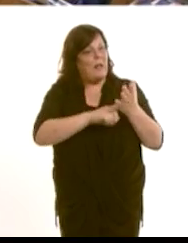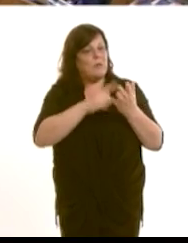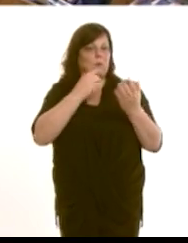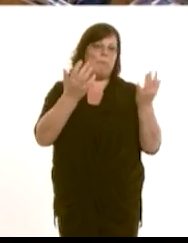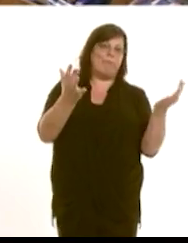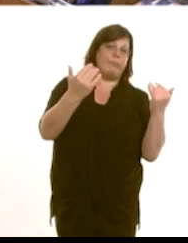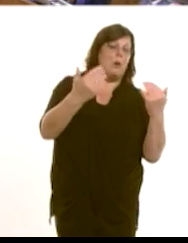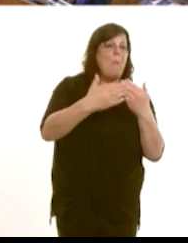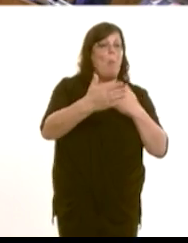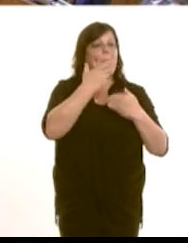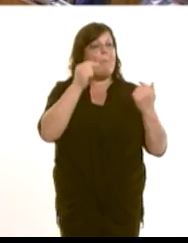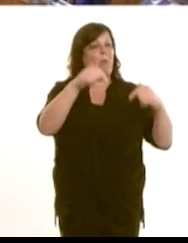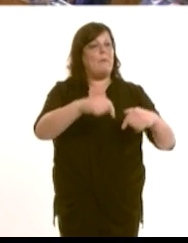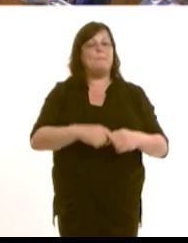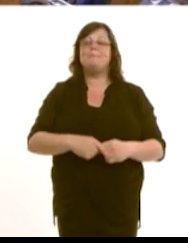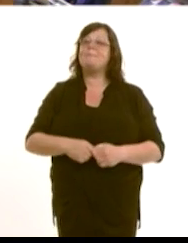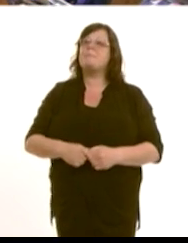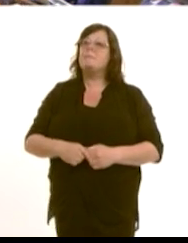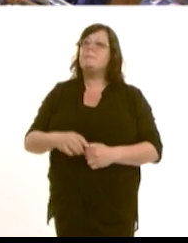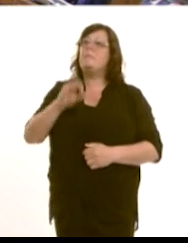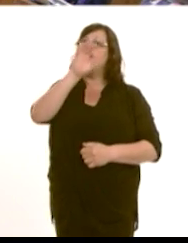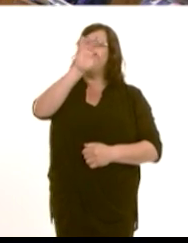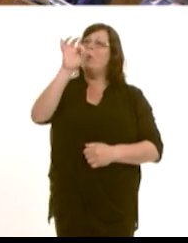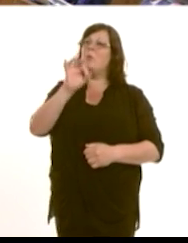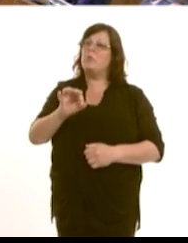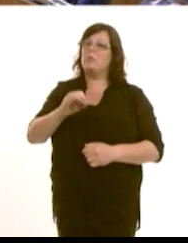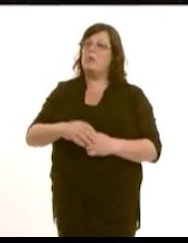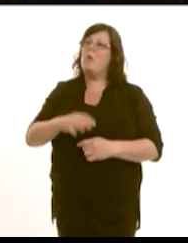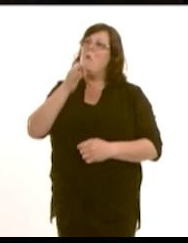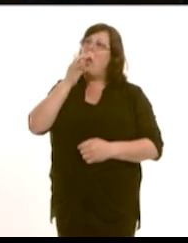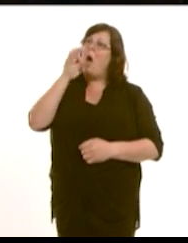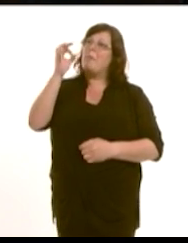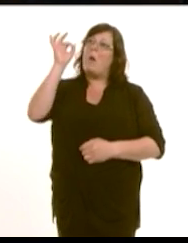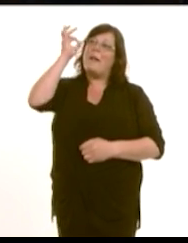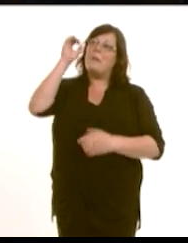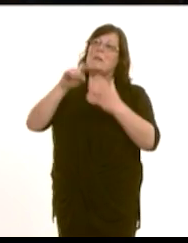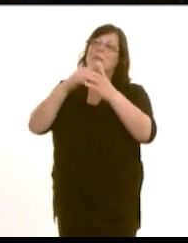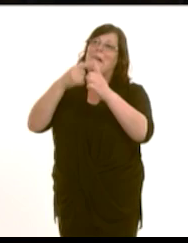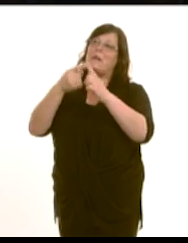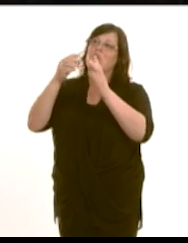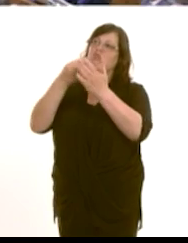Will the First Minister make a statement on council tax collection rates in Wales? OAQ(5)0110(FM) Carwyn Jones: Yes.